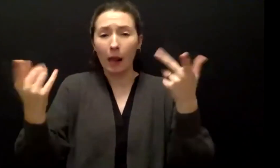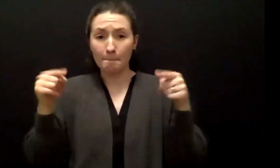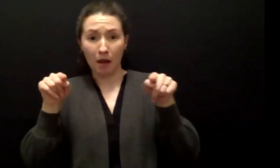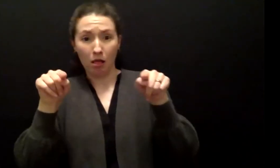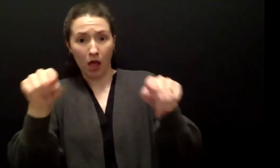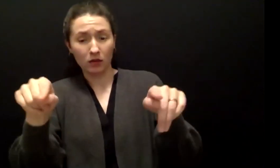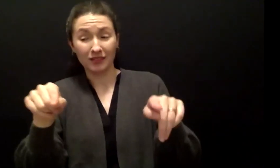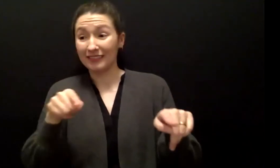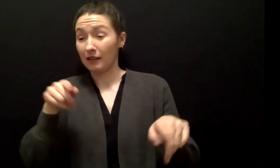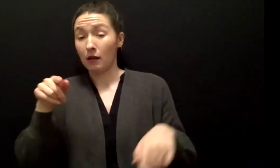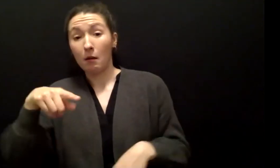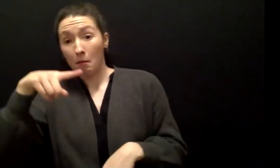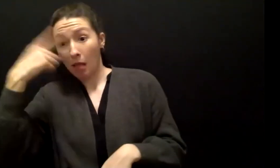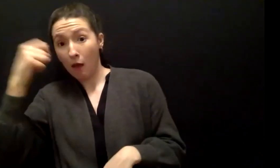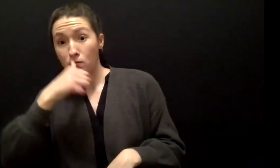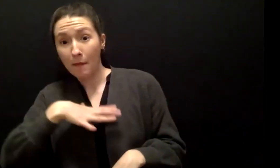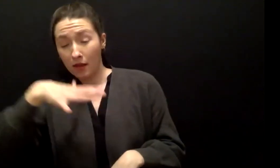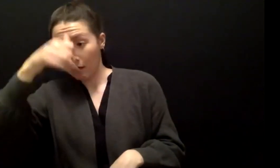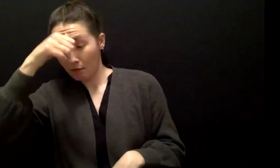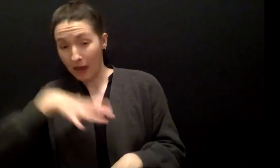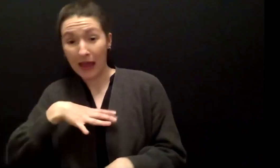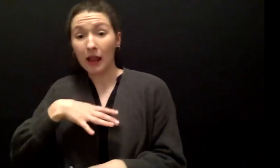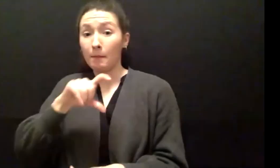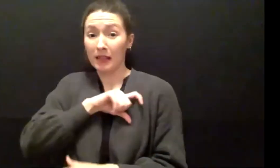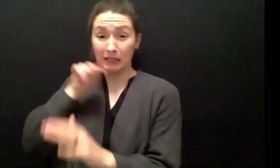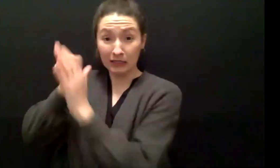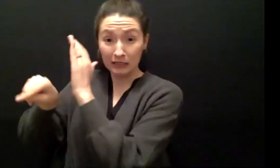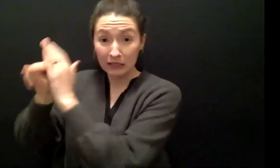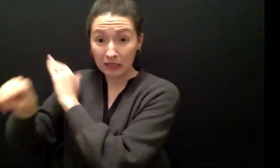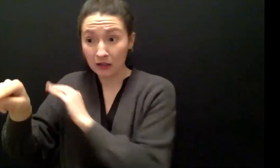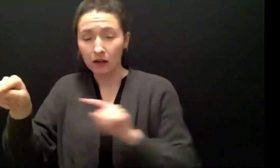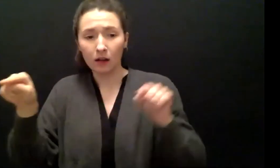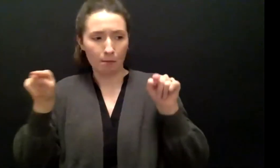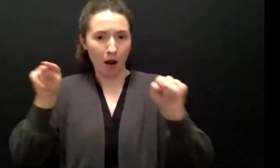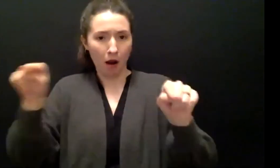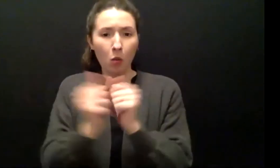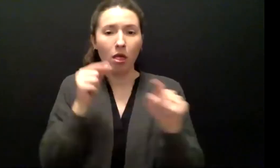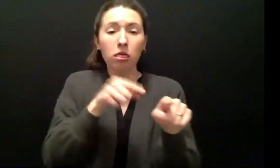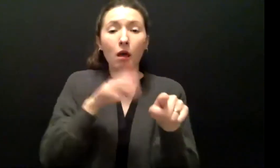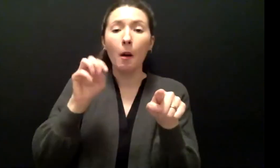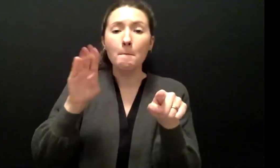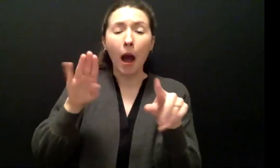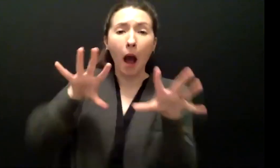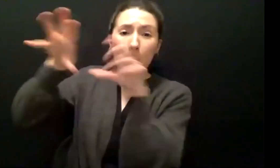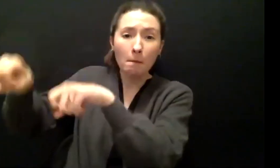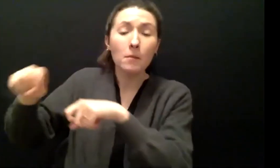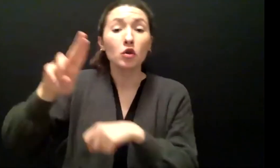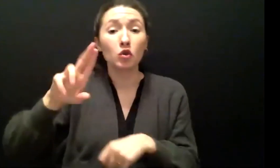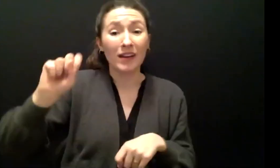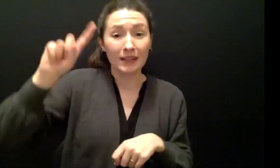[Diane] Great, there's another one here for Matt Roan, which is a, it's really, it's an art historical question, so you'll know this, your, what you own the hoodies, don't you... [Dr. Vendryes] Oh, I see, why?? [Diane] You don't need the pictures I don't think. This is the one for you to, that's an, it's an interesting idea about images. She said, he says, "Might "Get Up", Hale Woodruff's "Get Up", be quoting and turning on its head Thomas Hart Benton's, "Arts of Life in America" mural painted in 1932?"